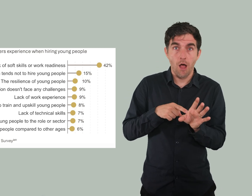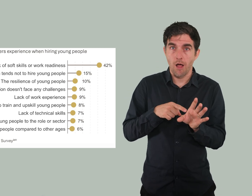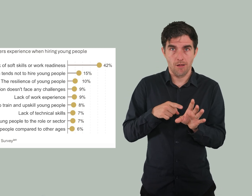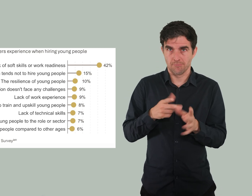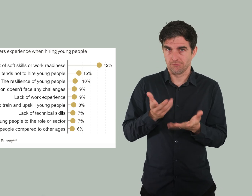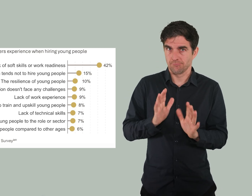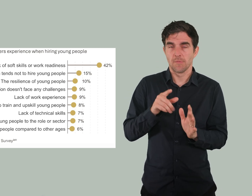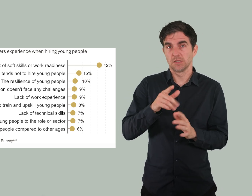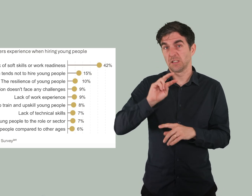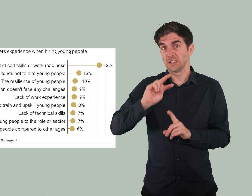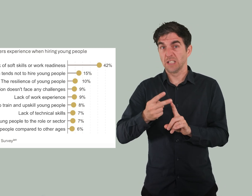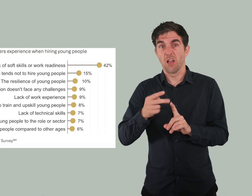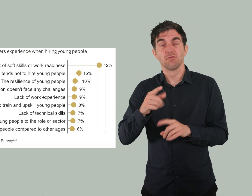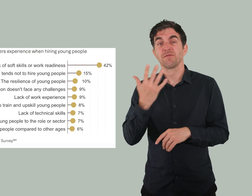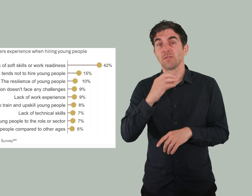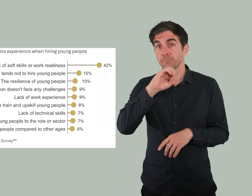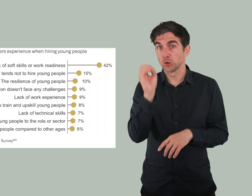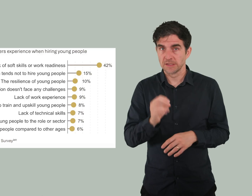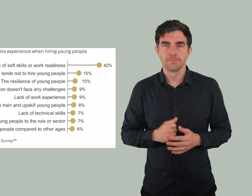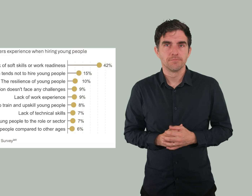to hire young people is second at 15%.